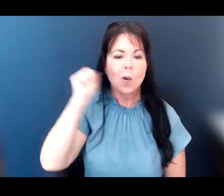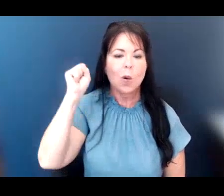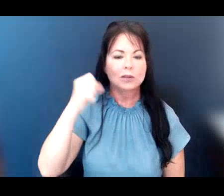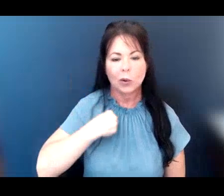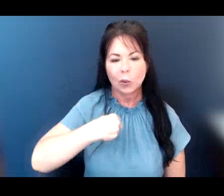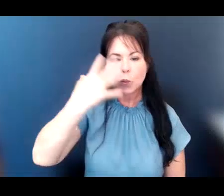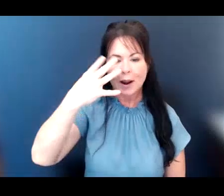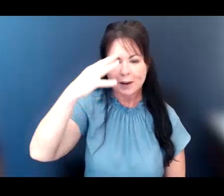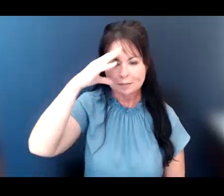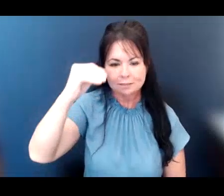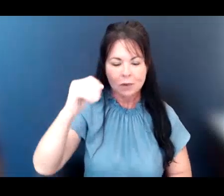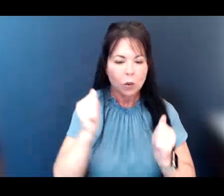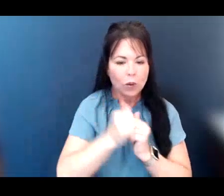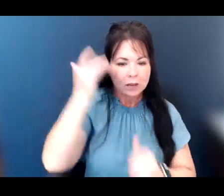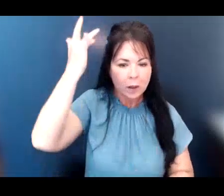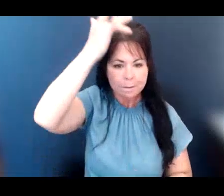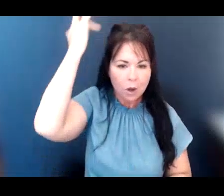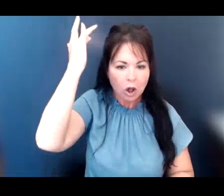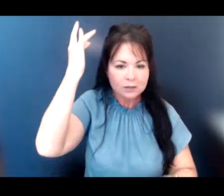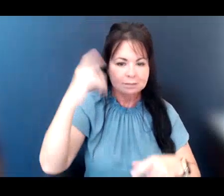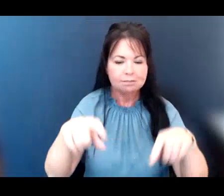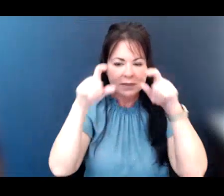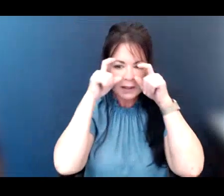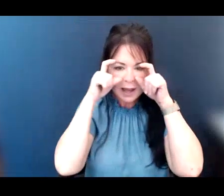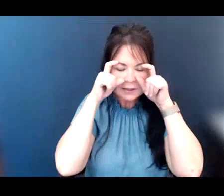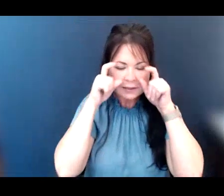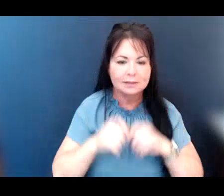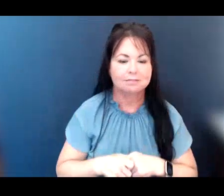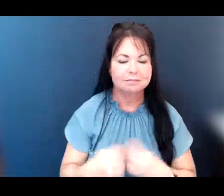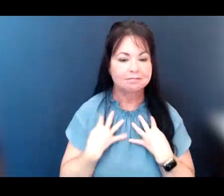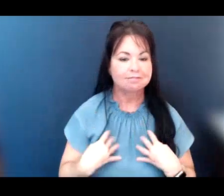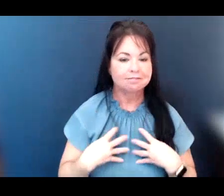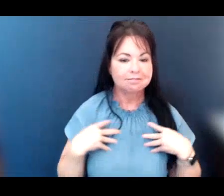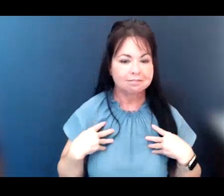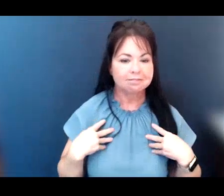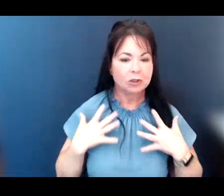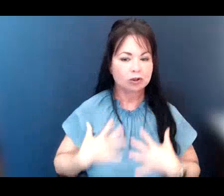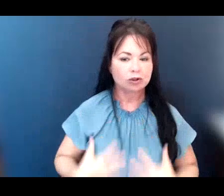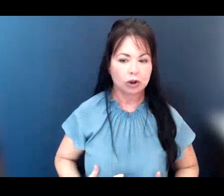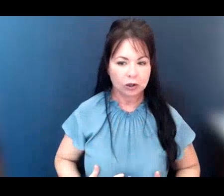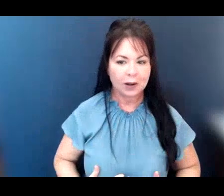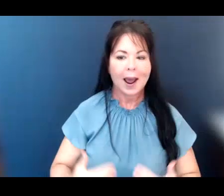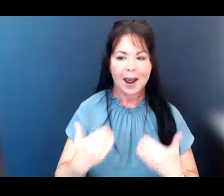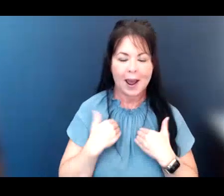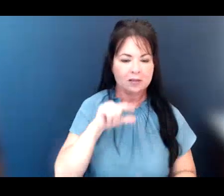and glasses and a dress shirt. And I also have the Global Accessibility Awareness Day background behind me,